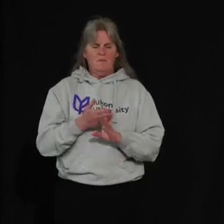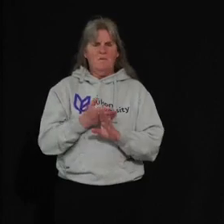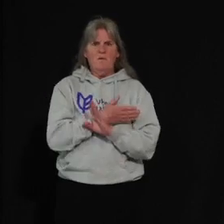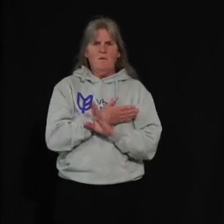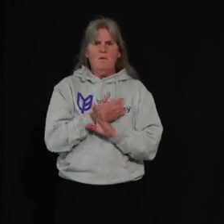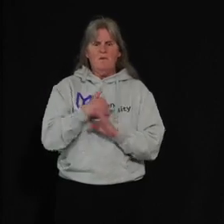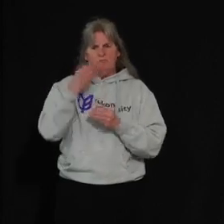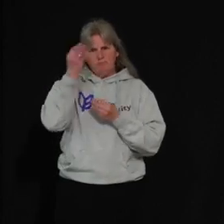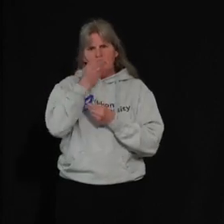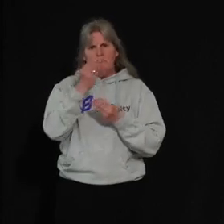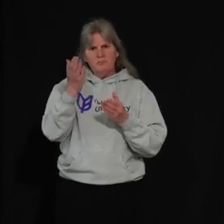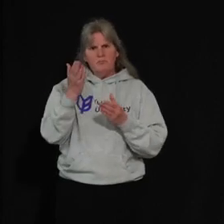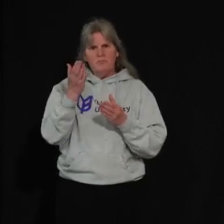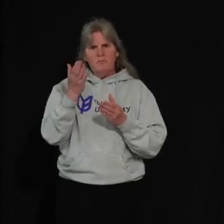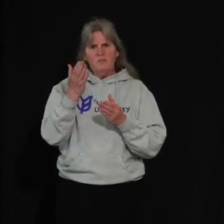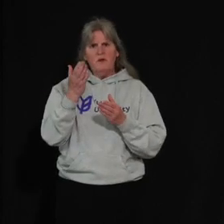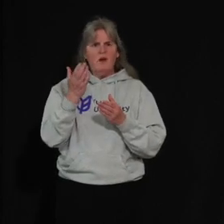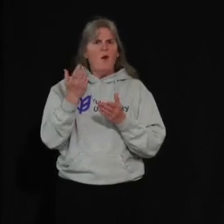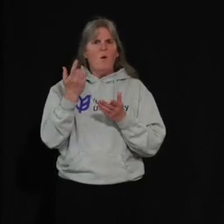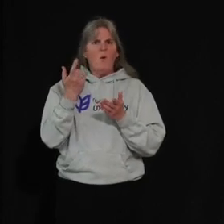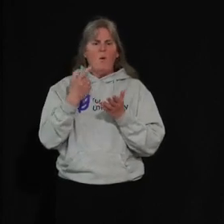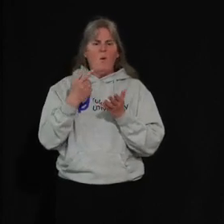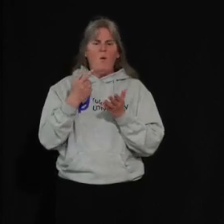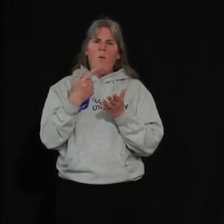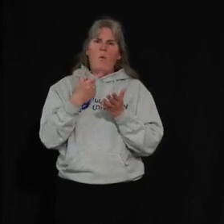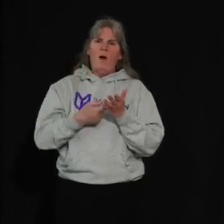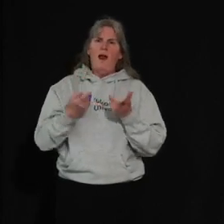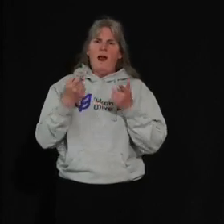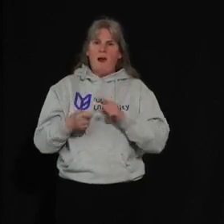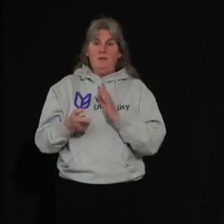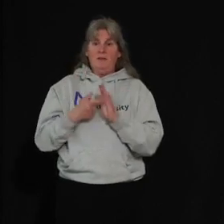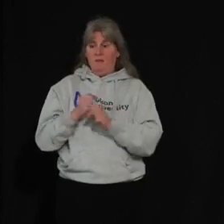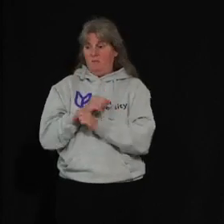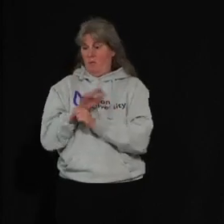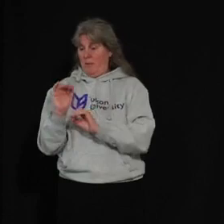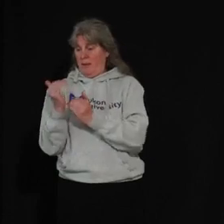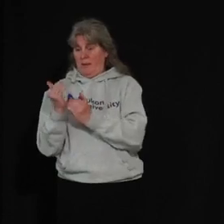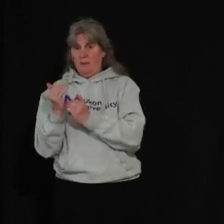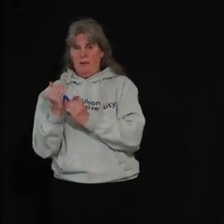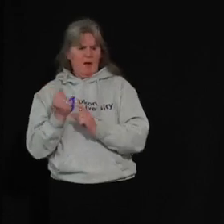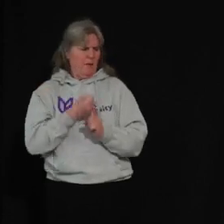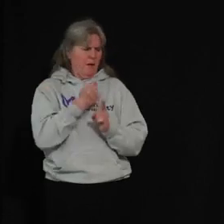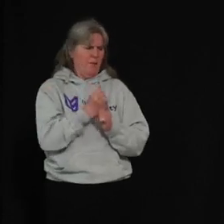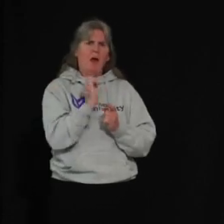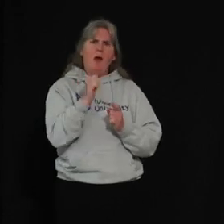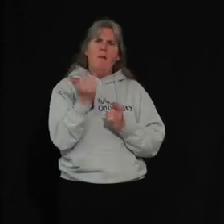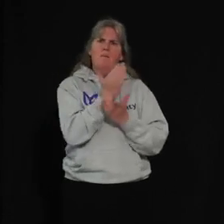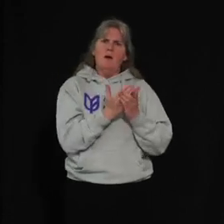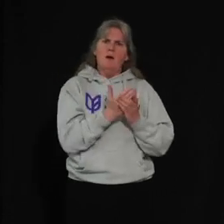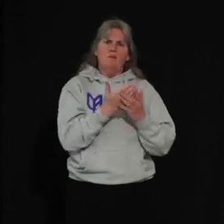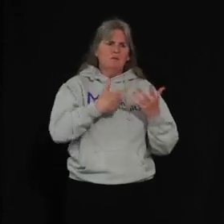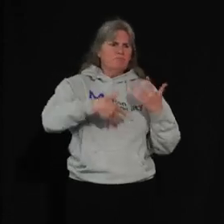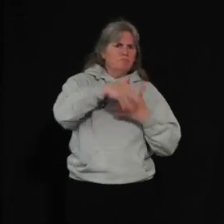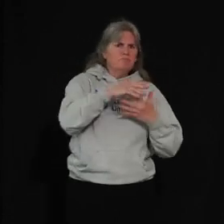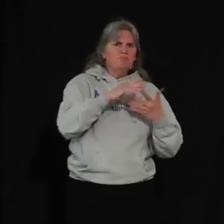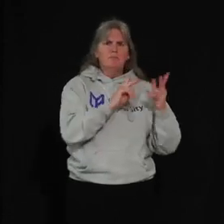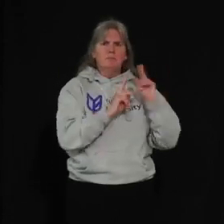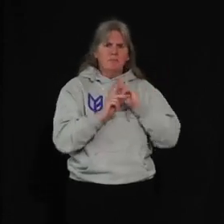I've talked in the past about unintended consequences of some of the steps we have taken. We were excited to announce the